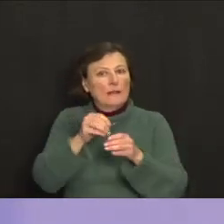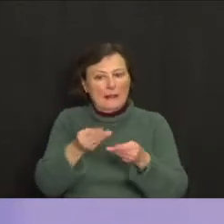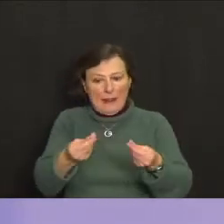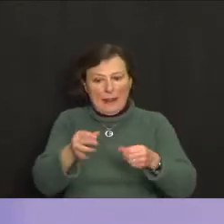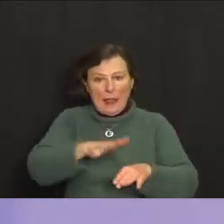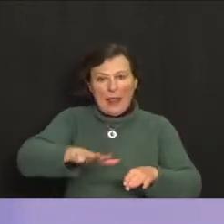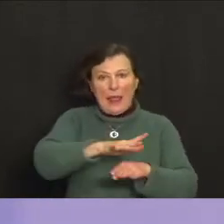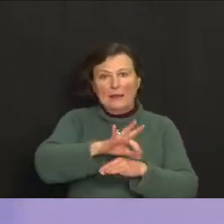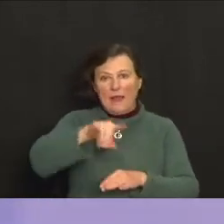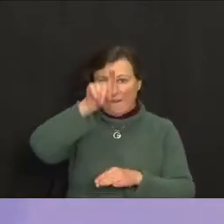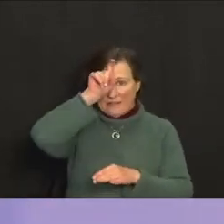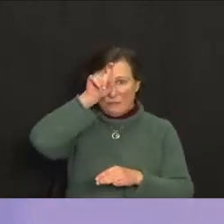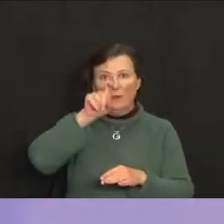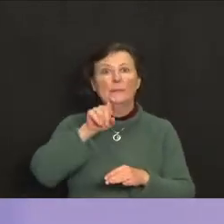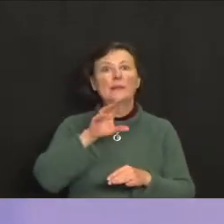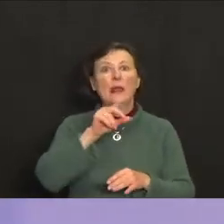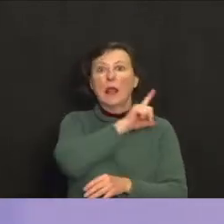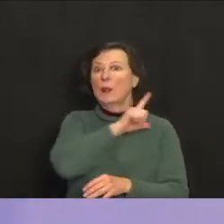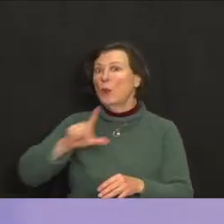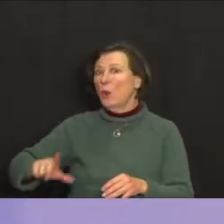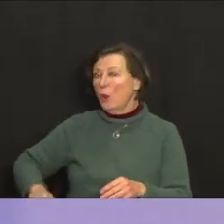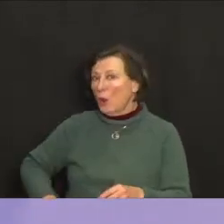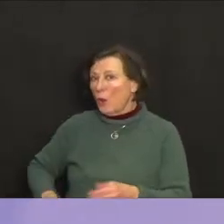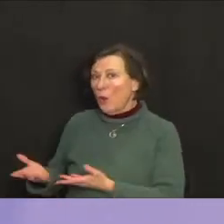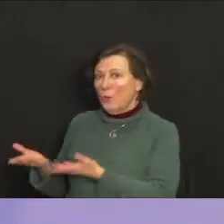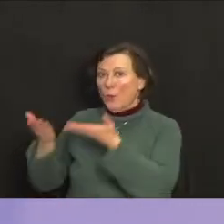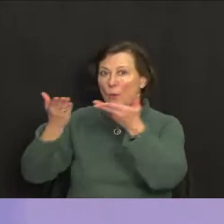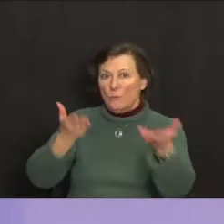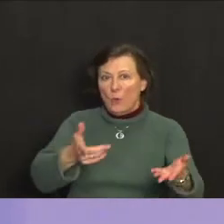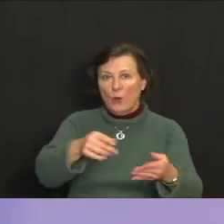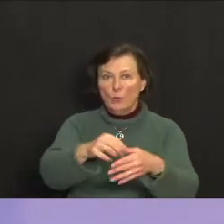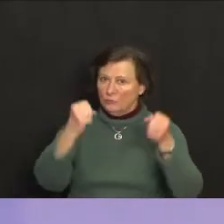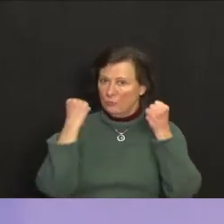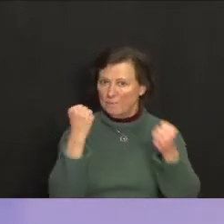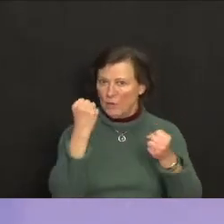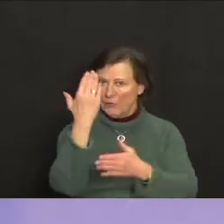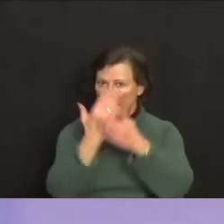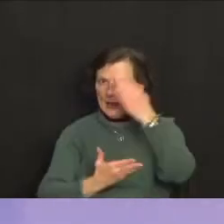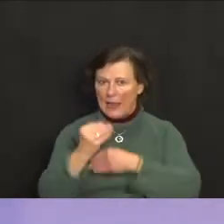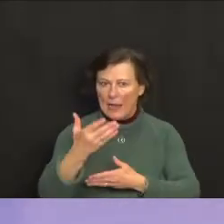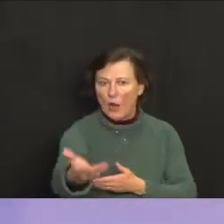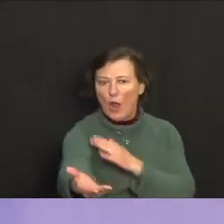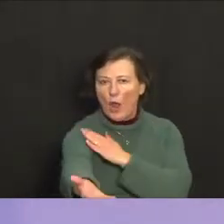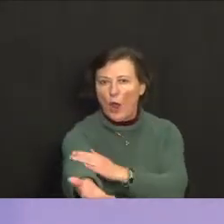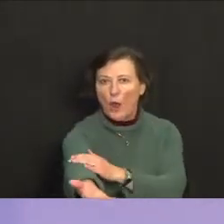the LORD your God brought you out thence with a mighty hand and an outstretched arm; therefore the